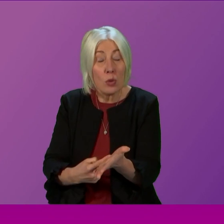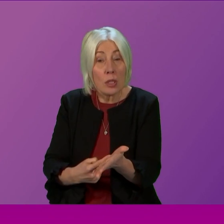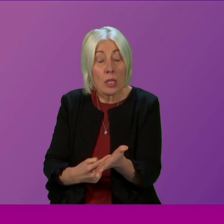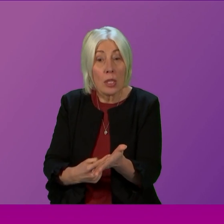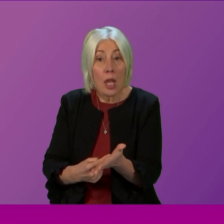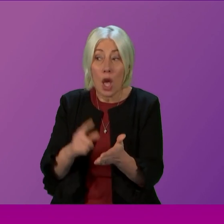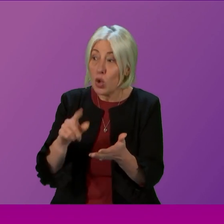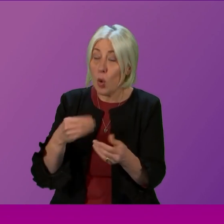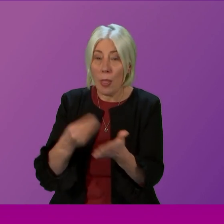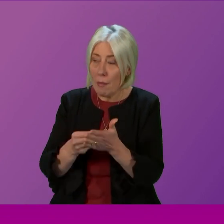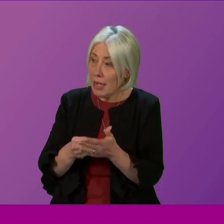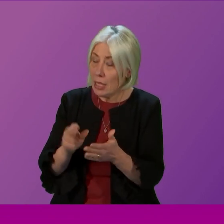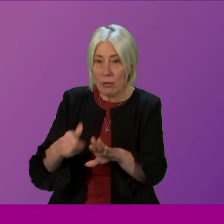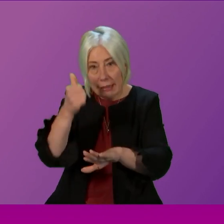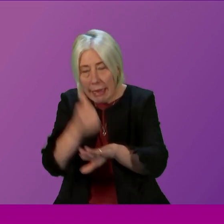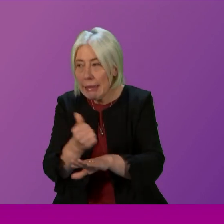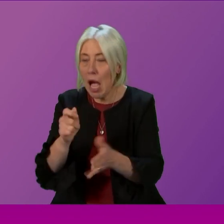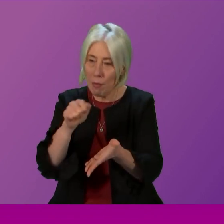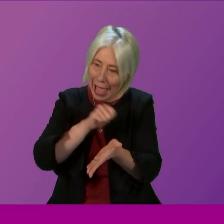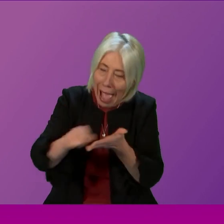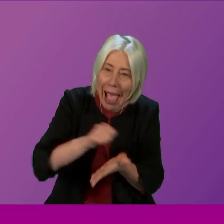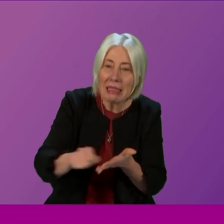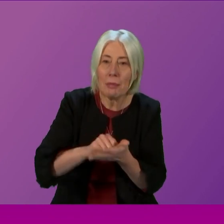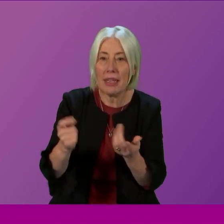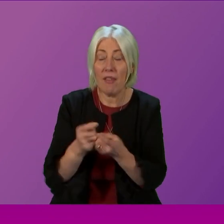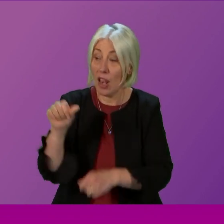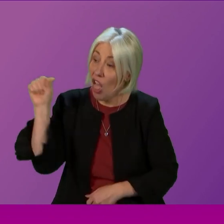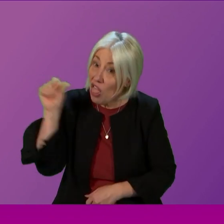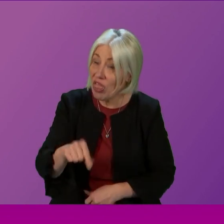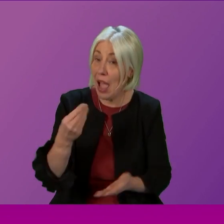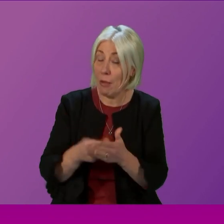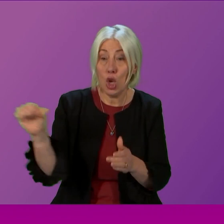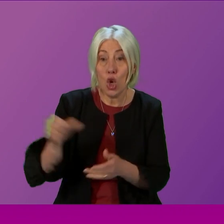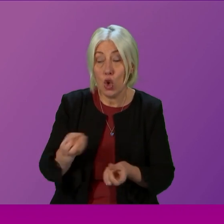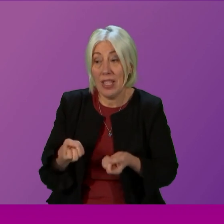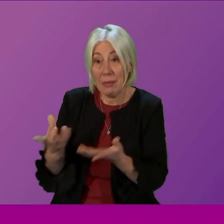on set-up and administration should be spent on front-line services to address the current crisis.